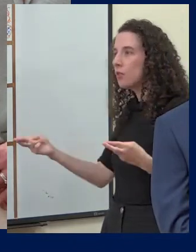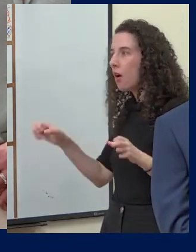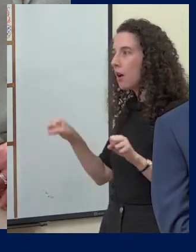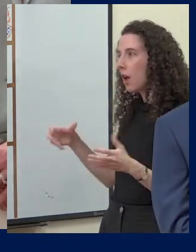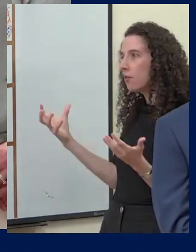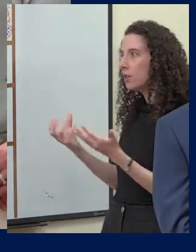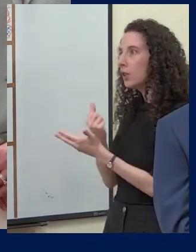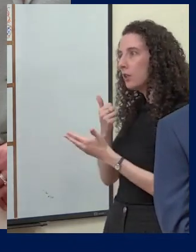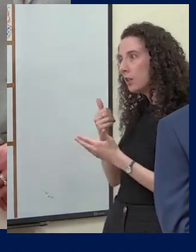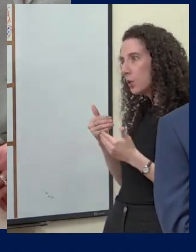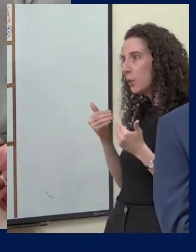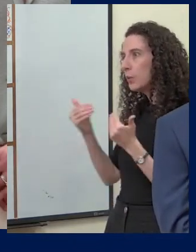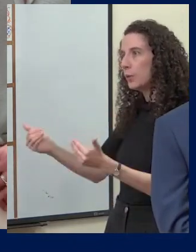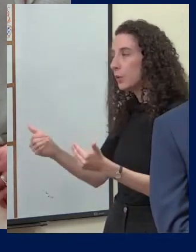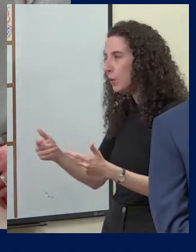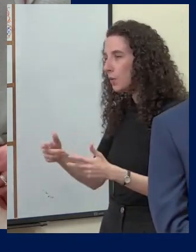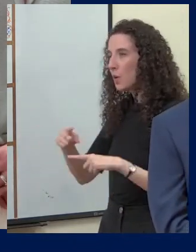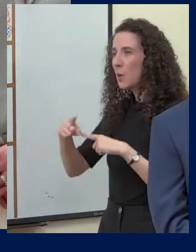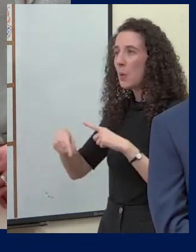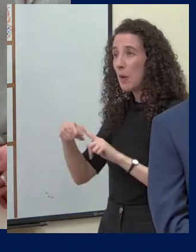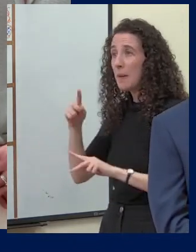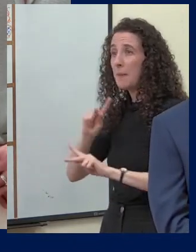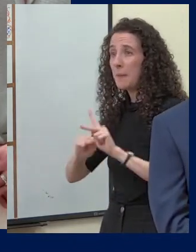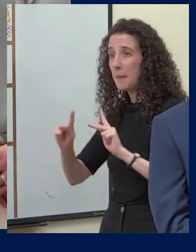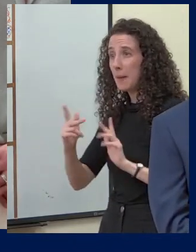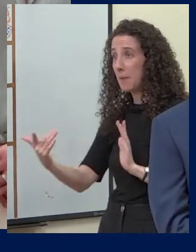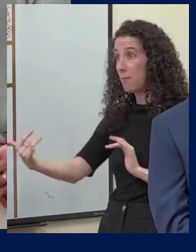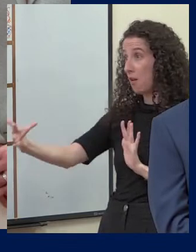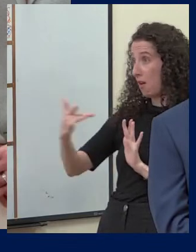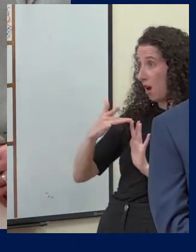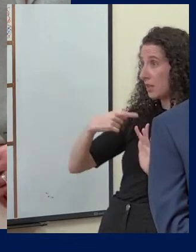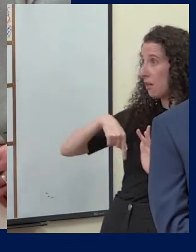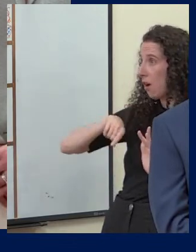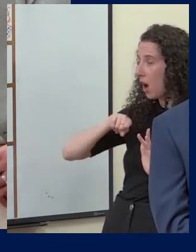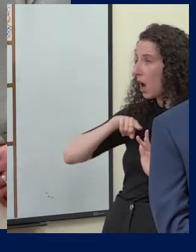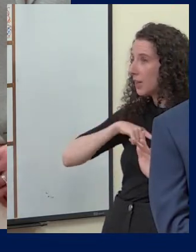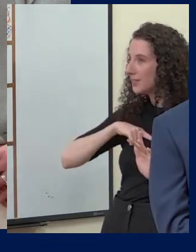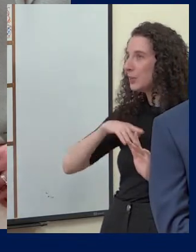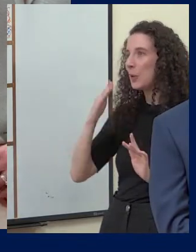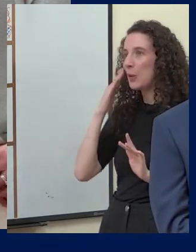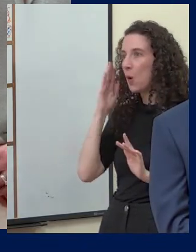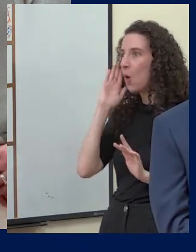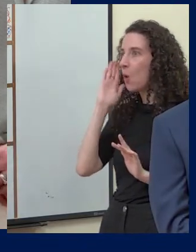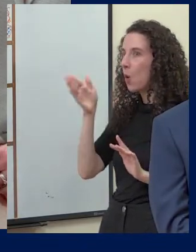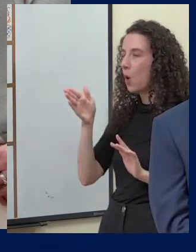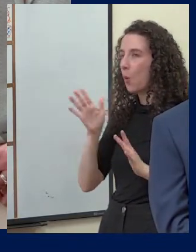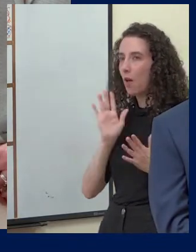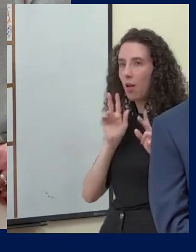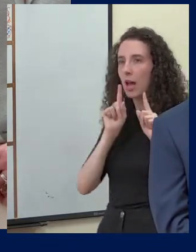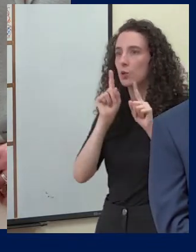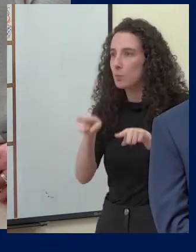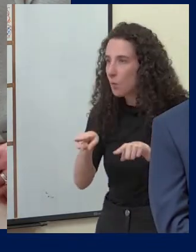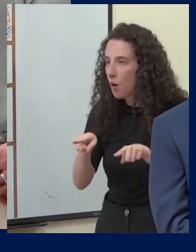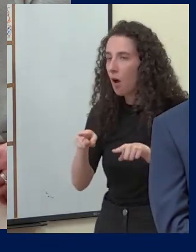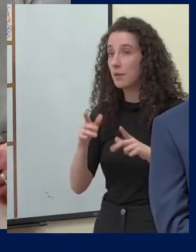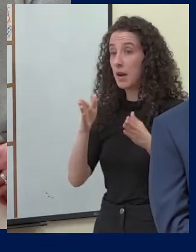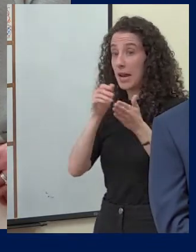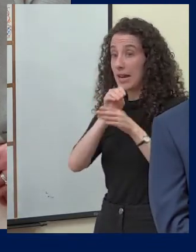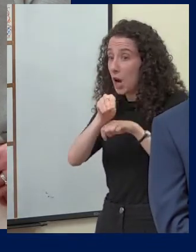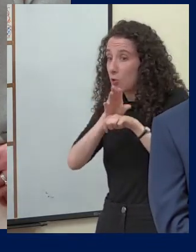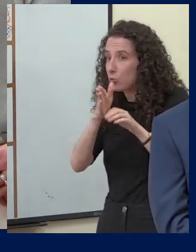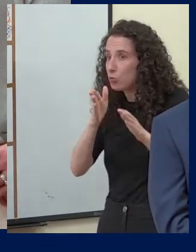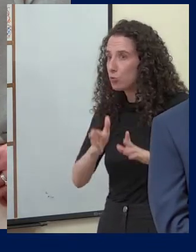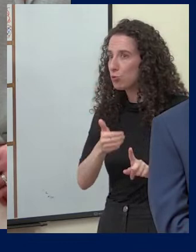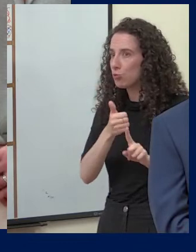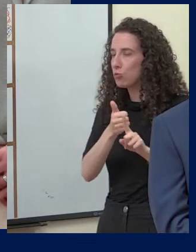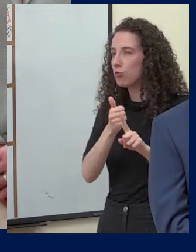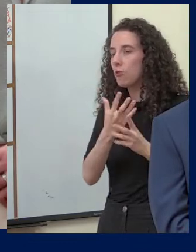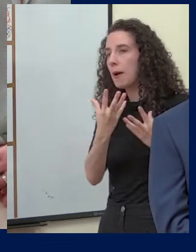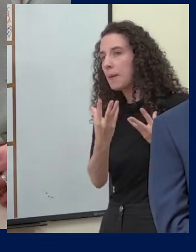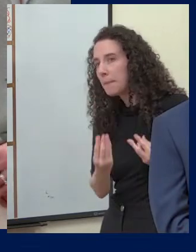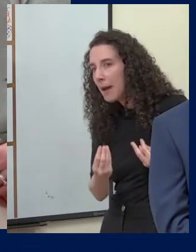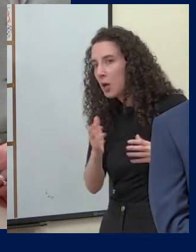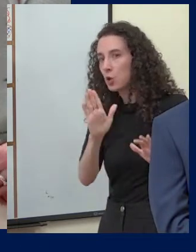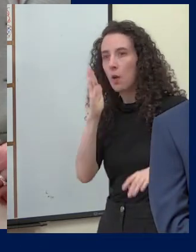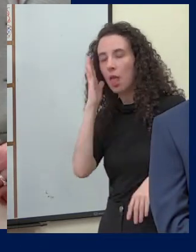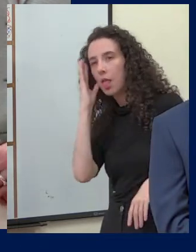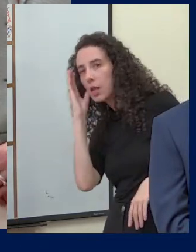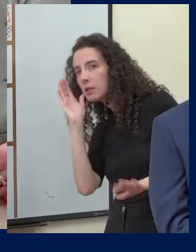When people call or text or chat, to help them with whatever they are experiencing.